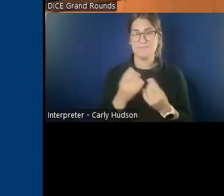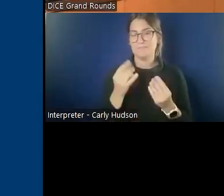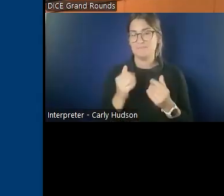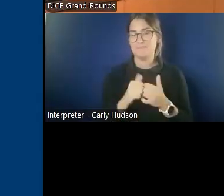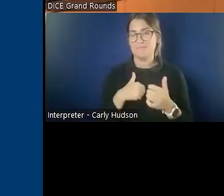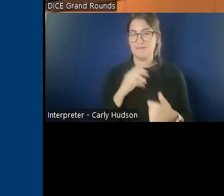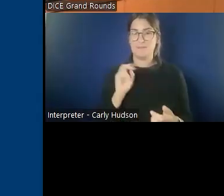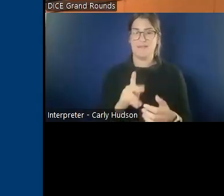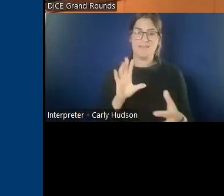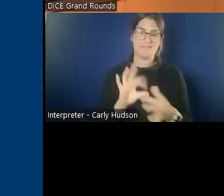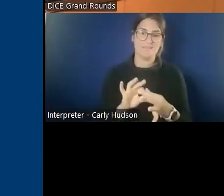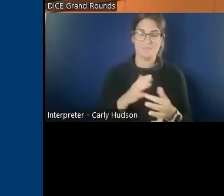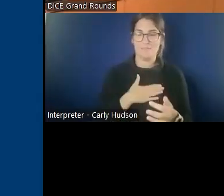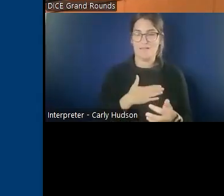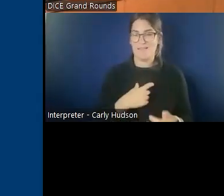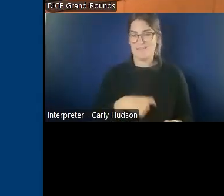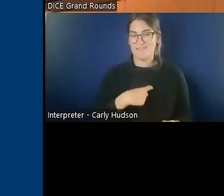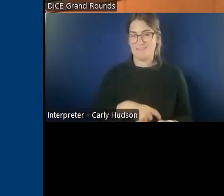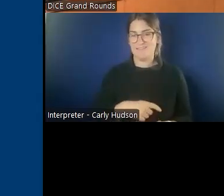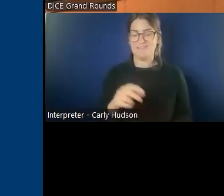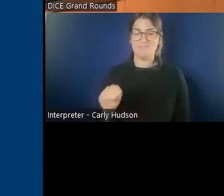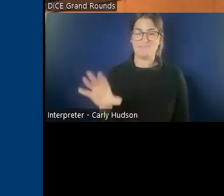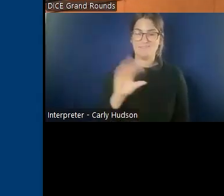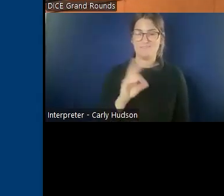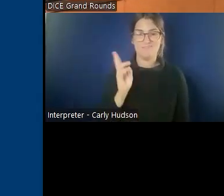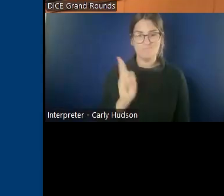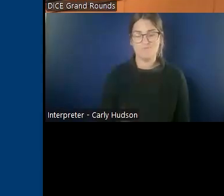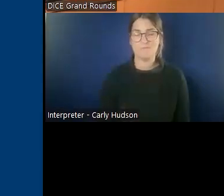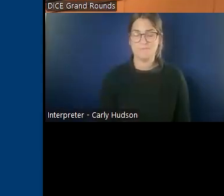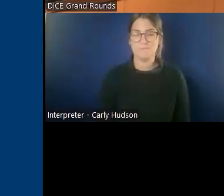with my roots um the other thing that I think it's been really helpful for me to have a safe